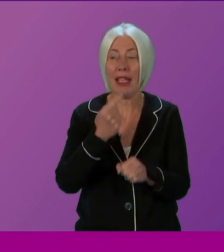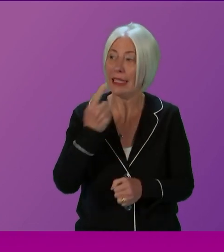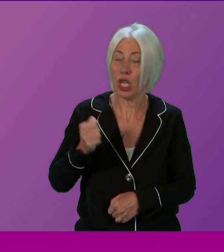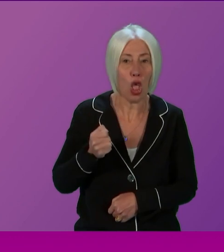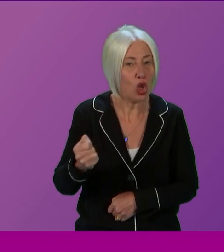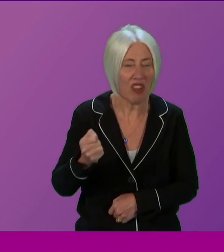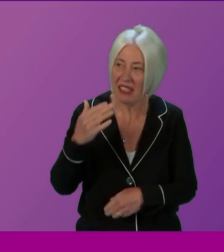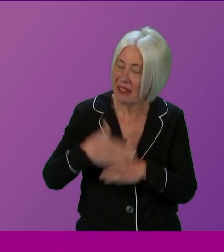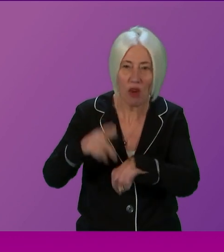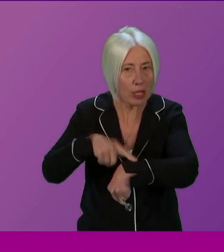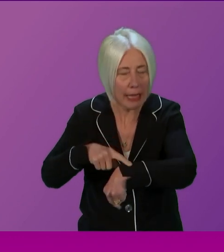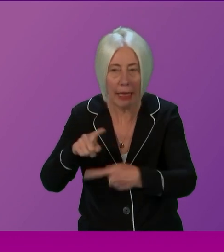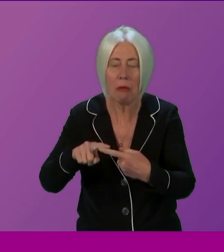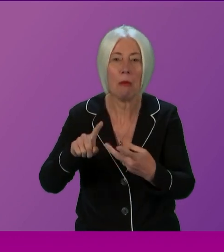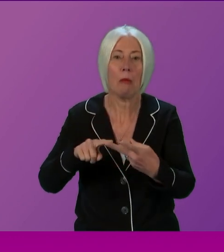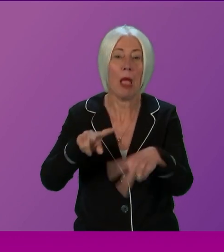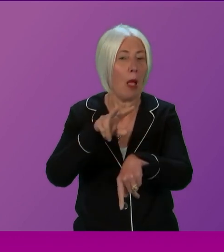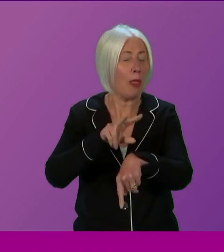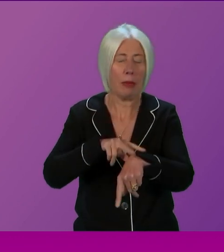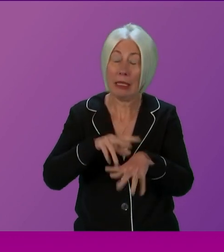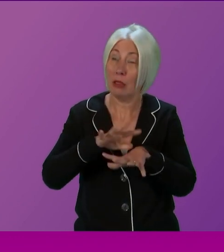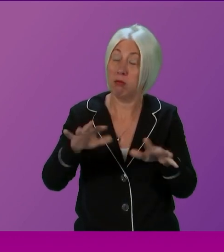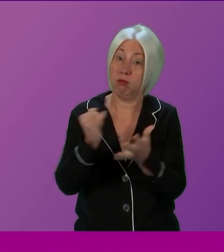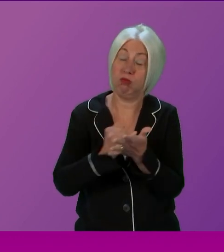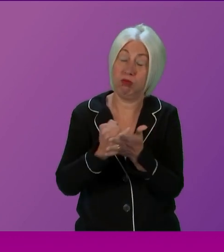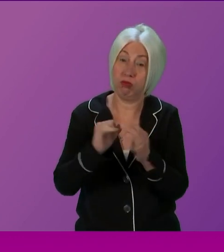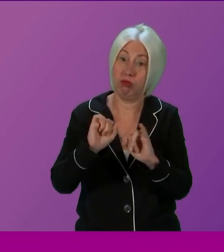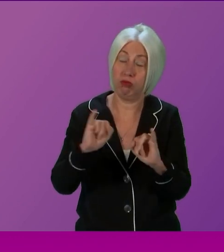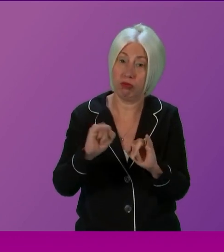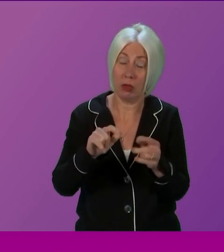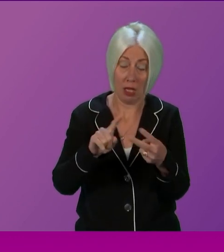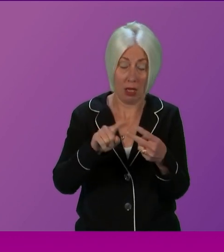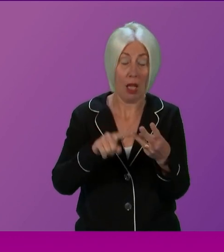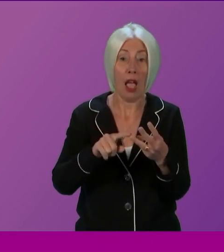never run on time, the police service stretched to breaking point and record high waiting times